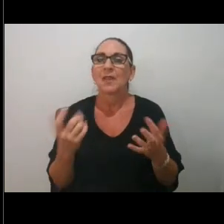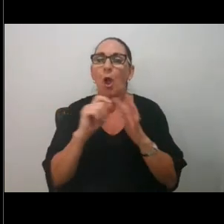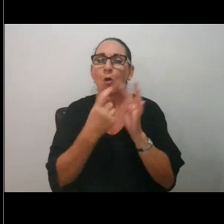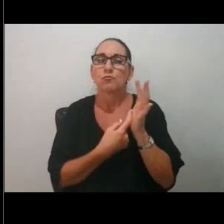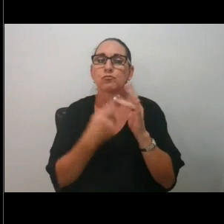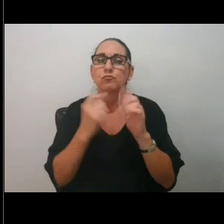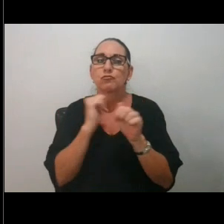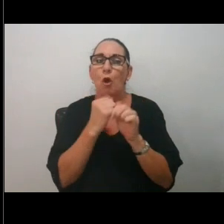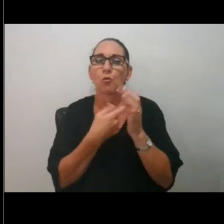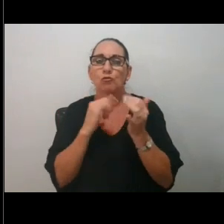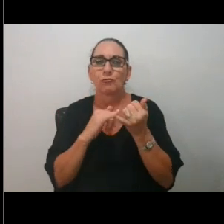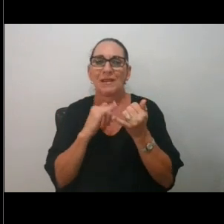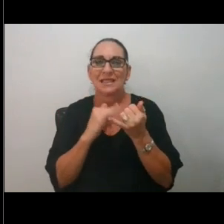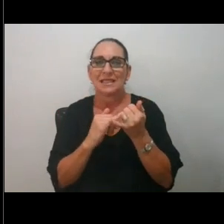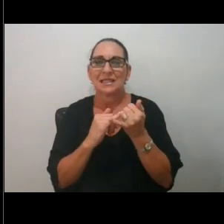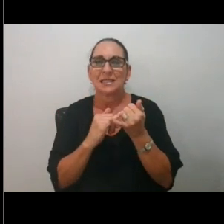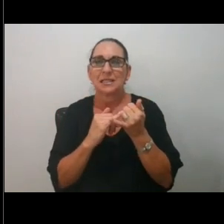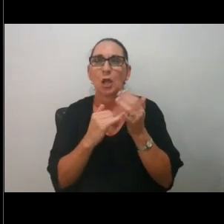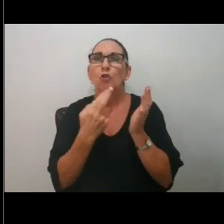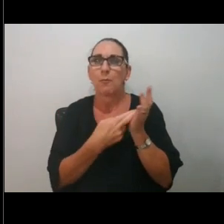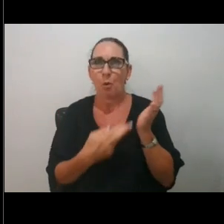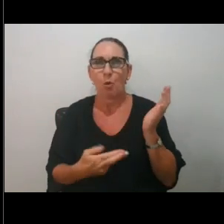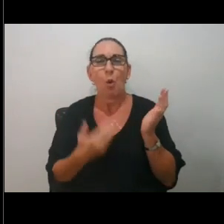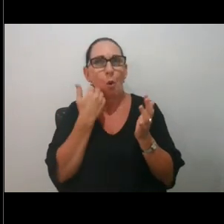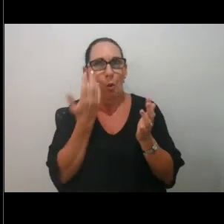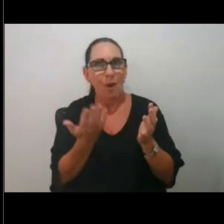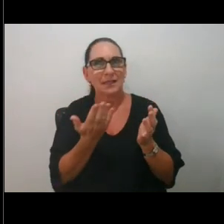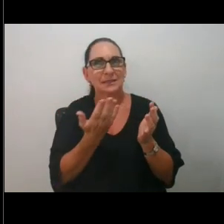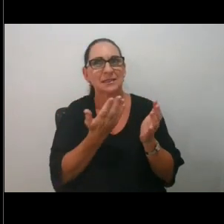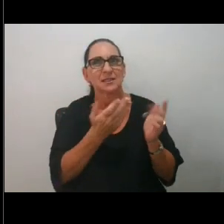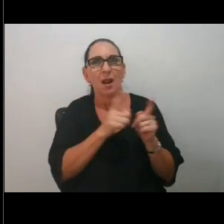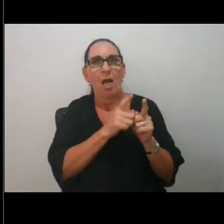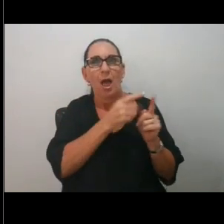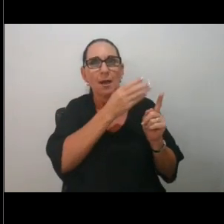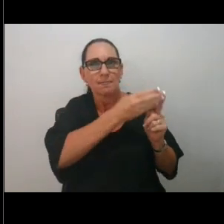every one of those review mentions so we'll tend to have a progress report one two three and then